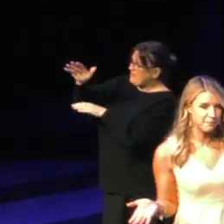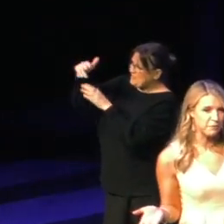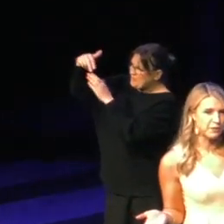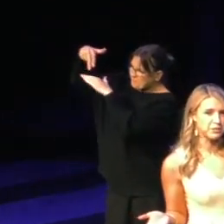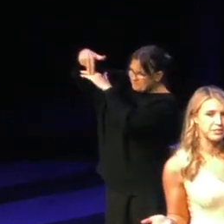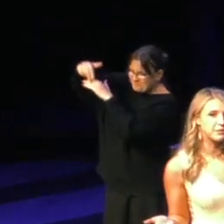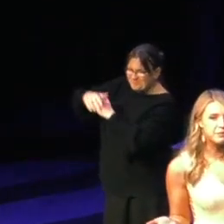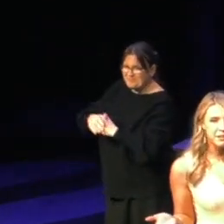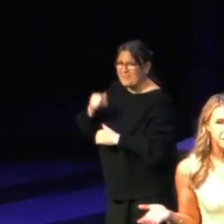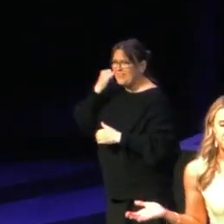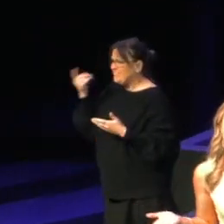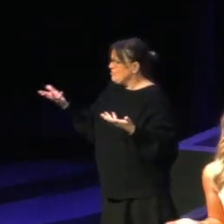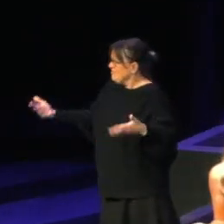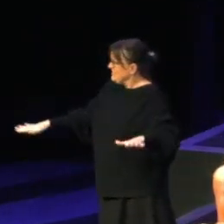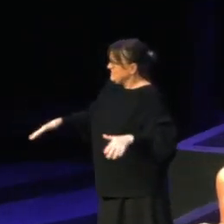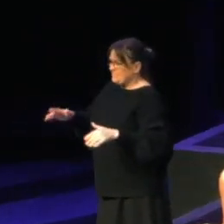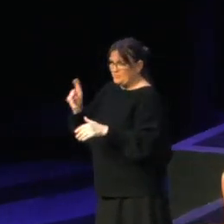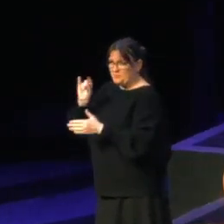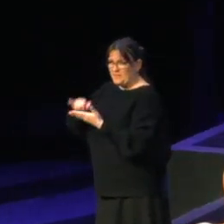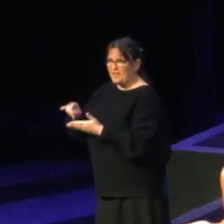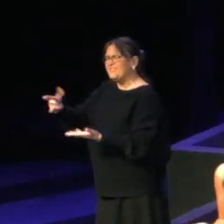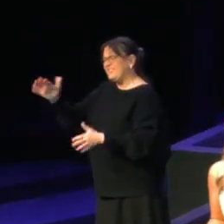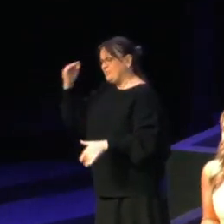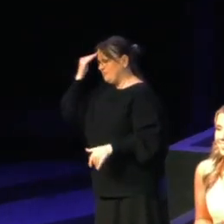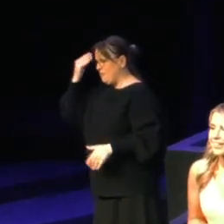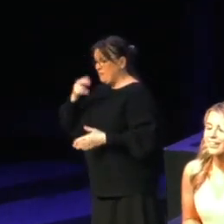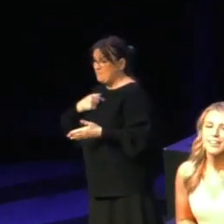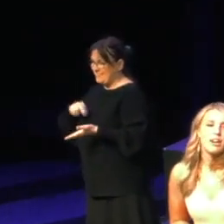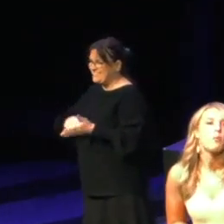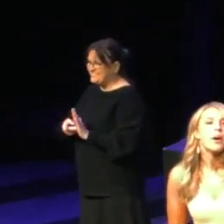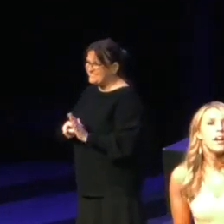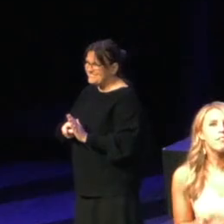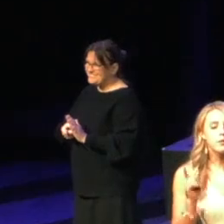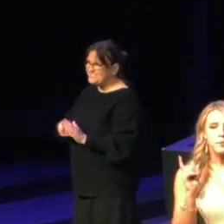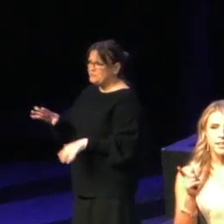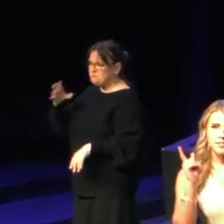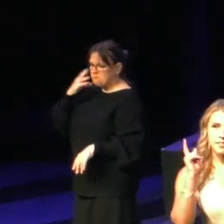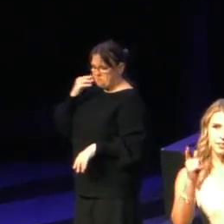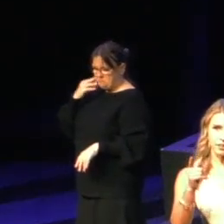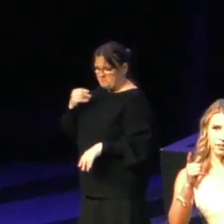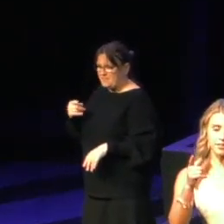moment or two, you know what moment I'm talking about right? What have you witnessed and learned